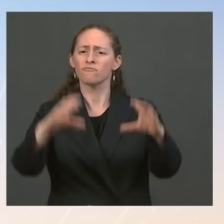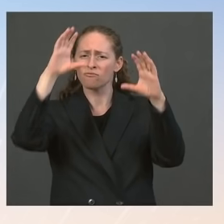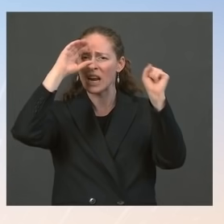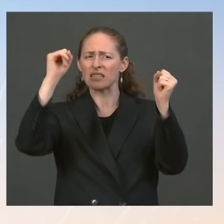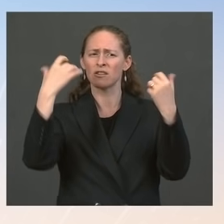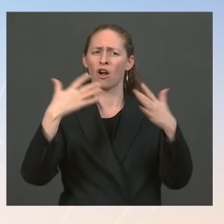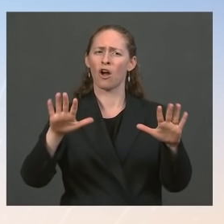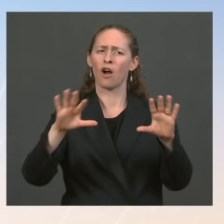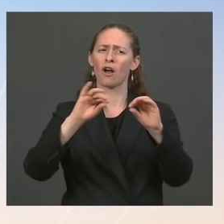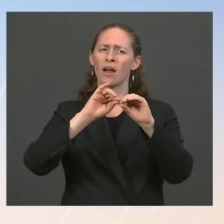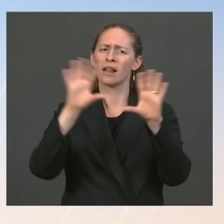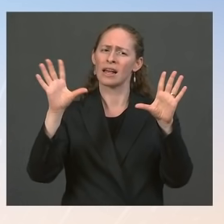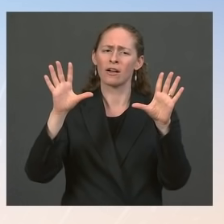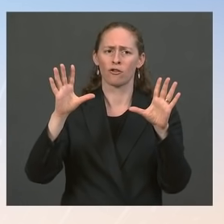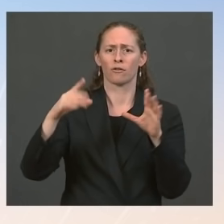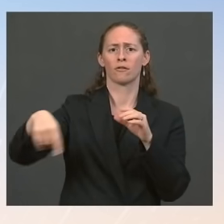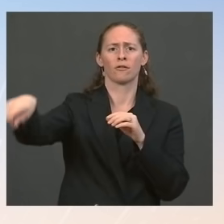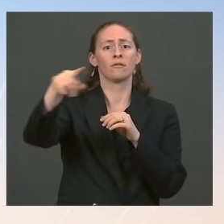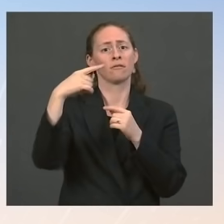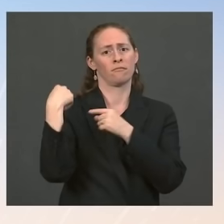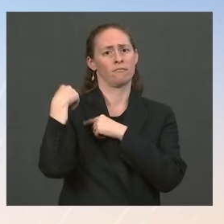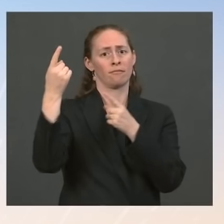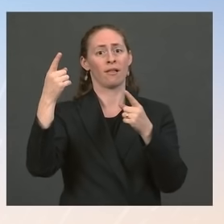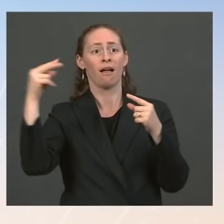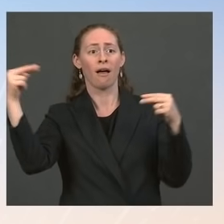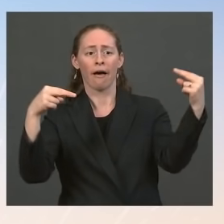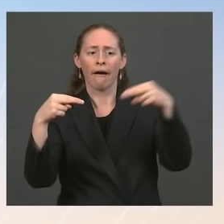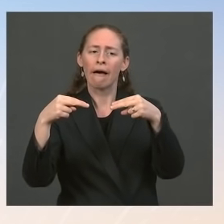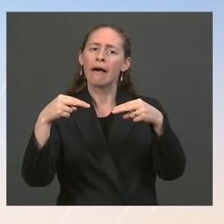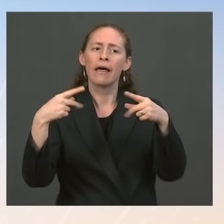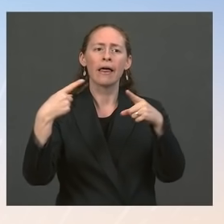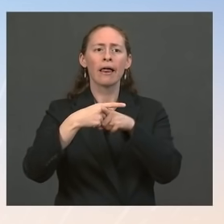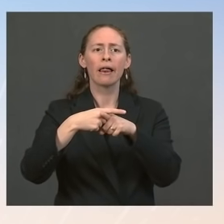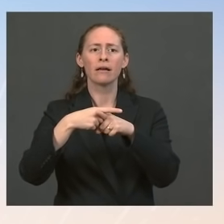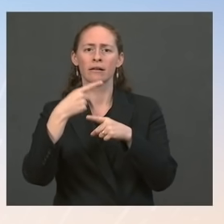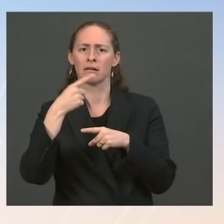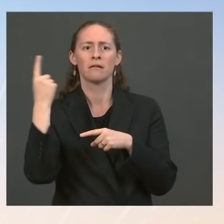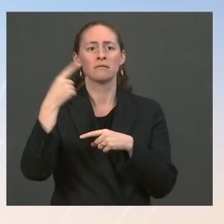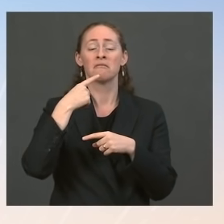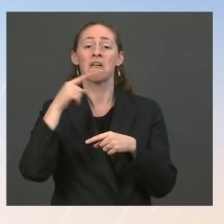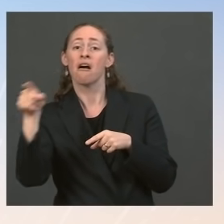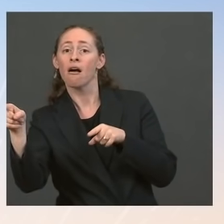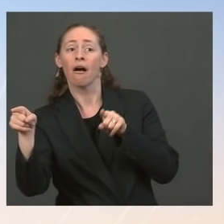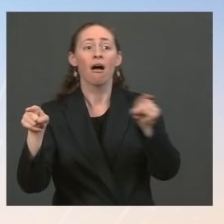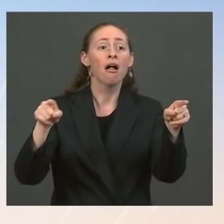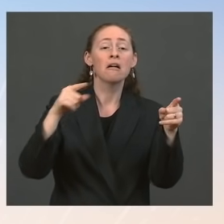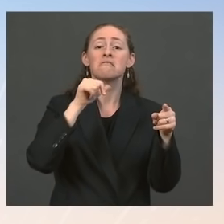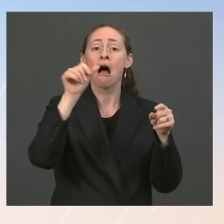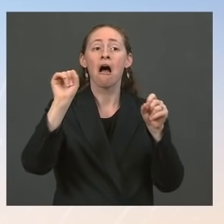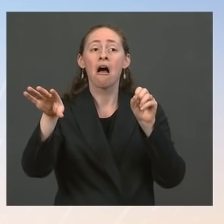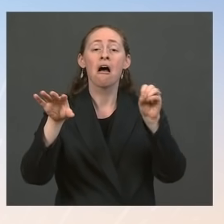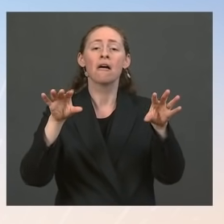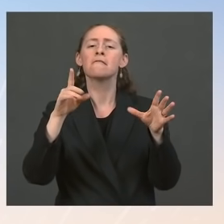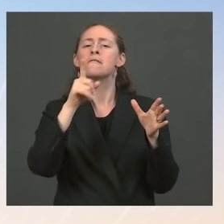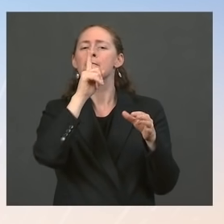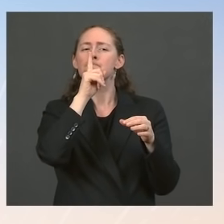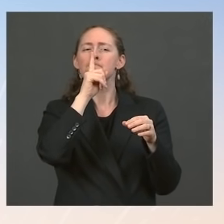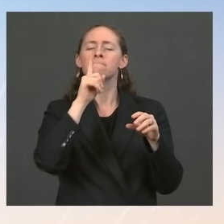He didn't outline what every individual conveyed to him in private advice, as I don't think anyone in the American public would expect.